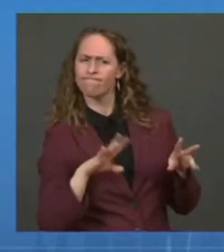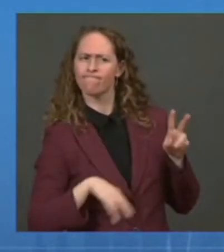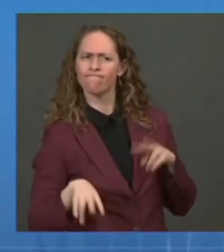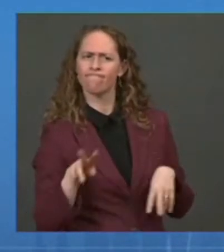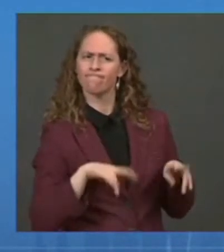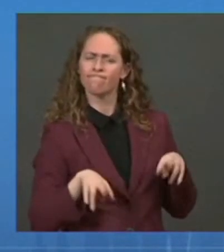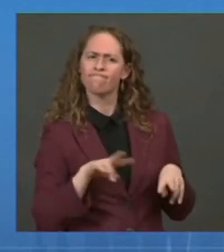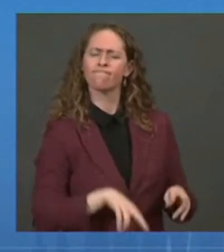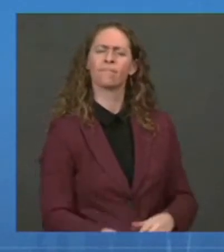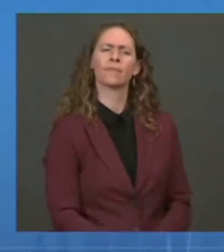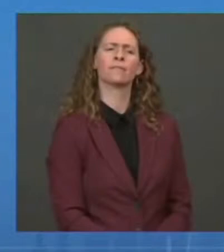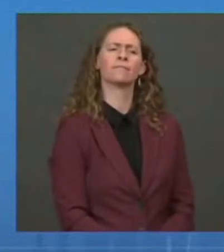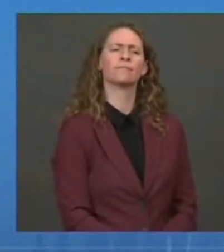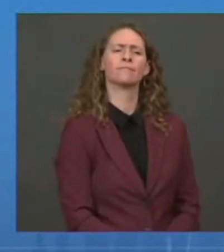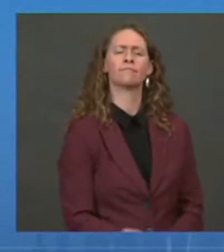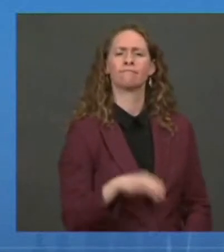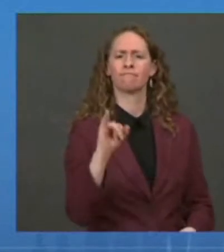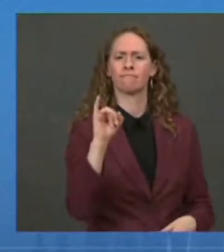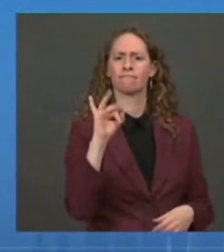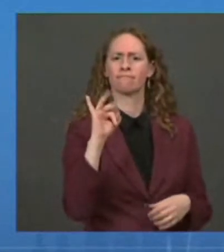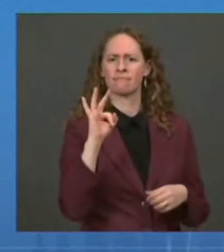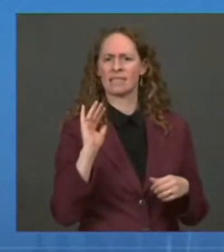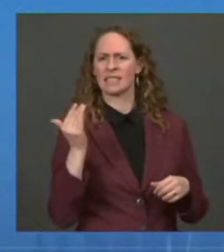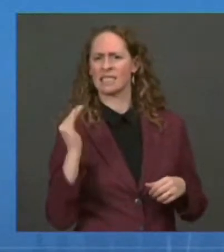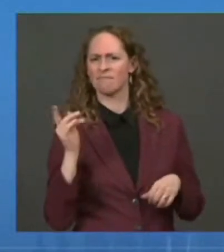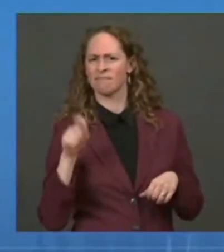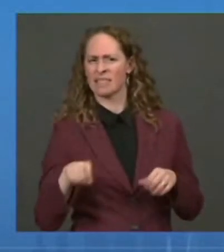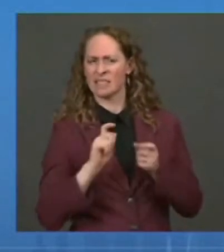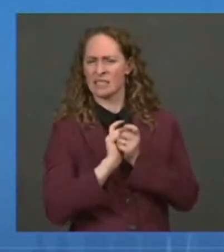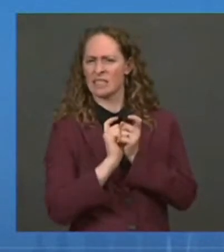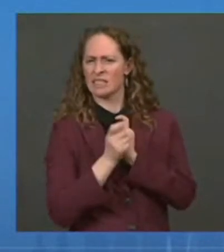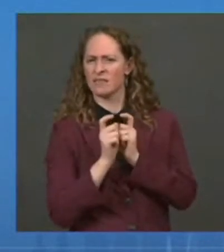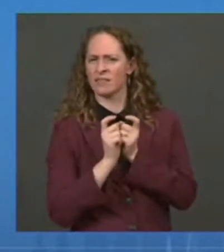EVALUATE AND ADDRESS THE POTENTIAL IMPACTS OF A VARIANT